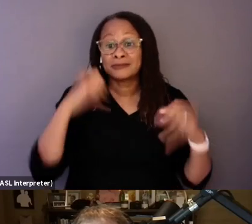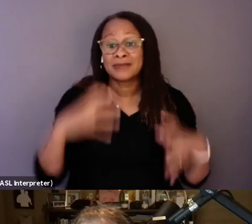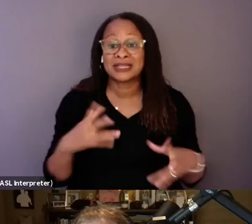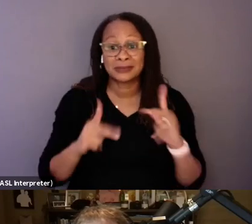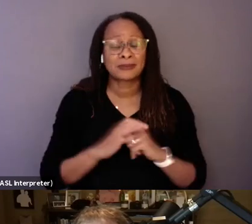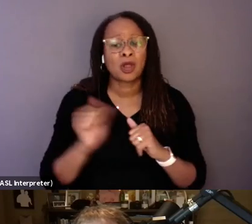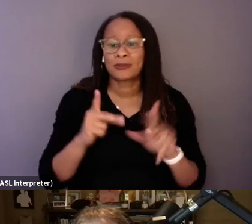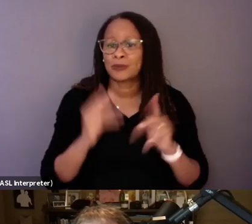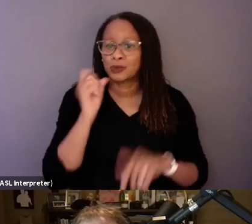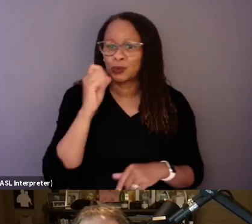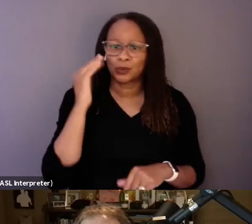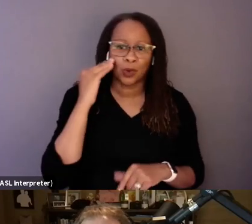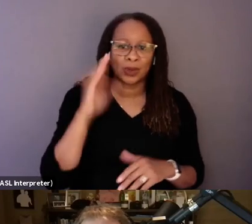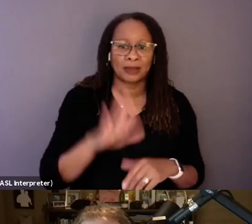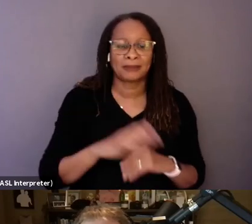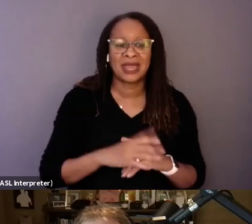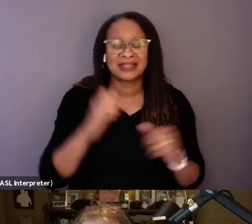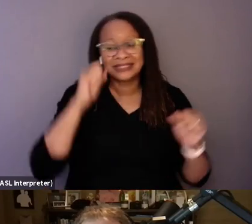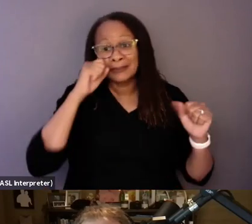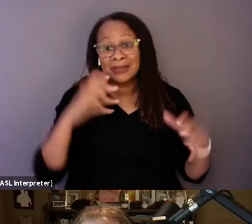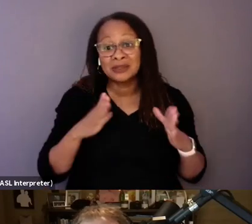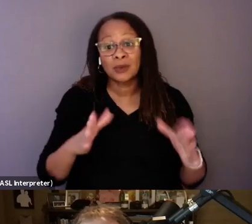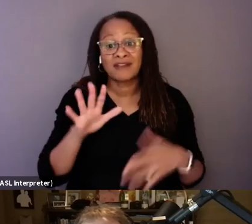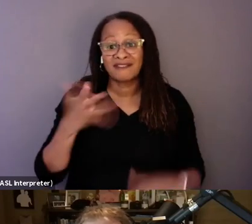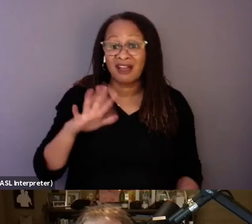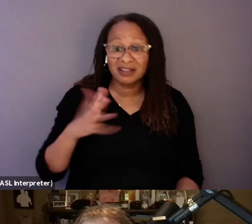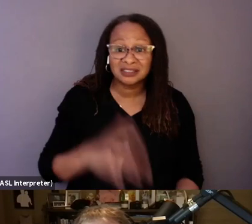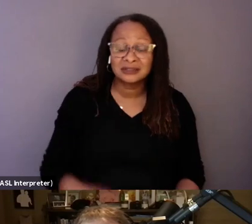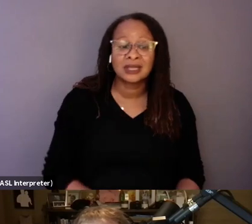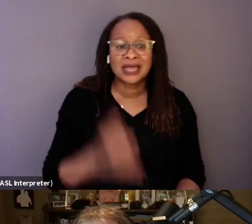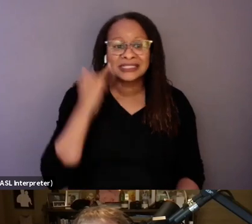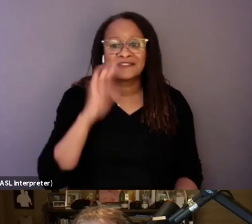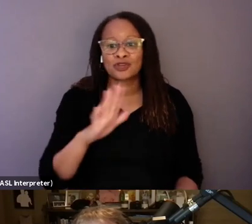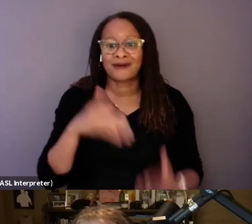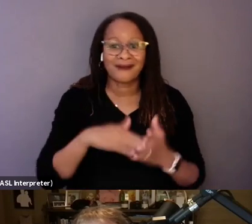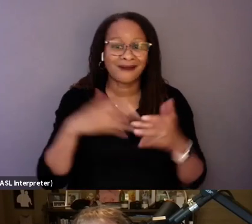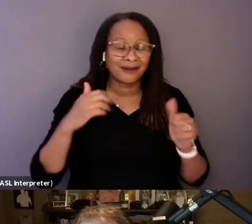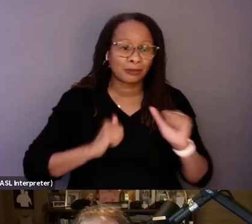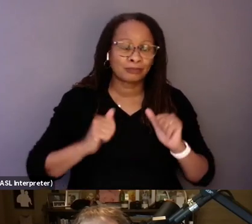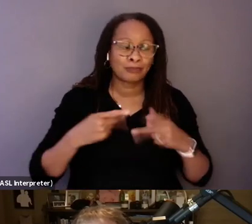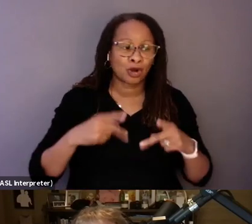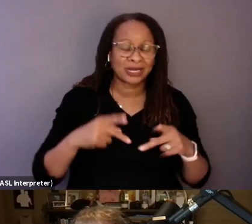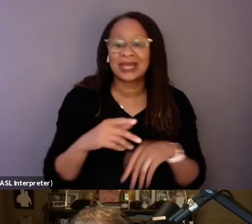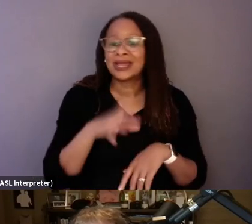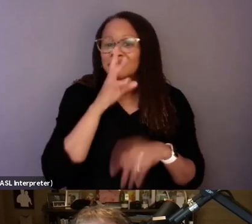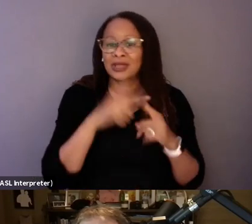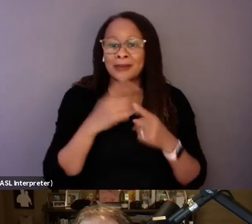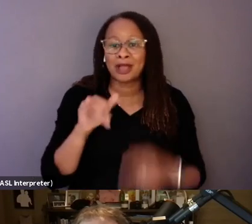and it's really this phenomenal way of kind of... It's as if you're at a party and people are talking about John. It's really a phenomenal way